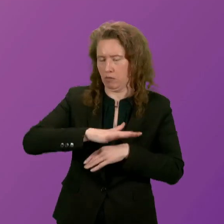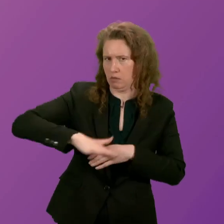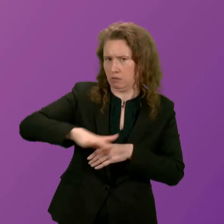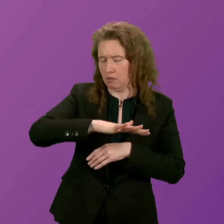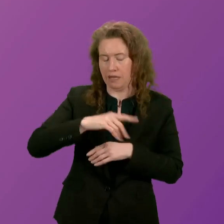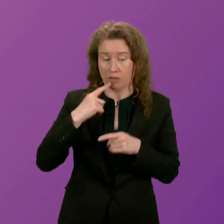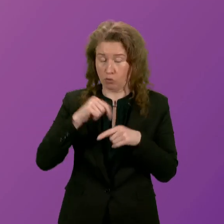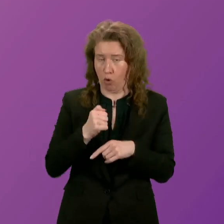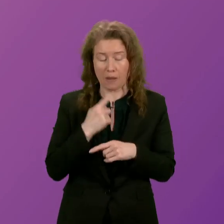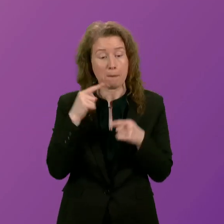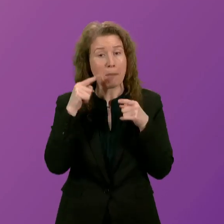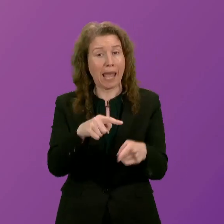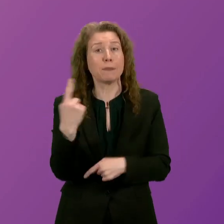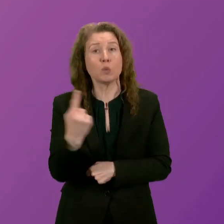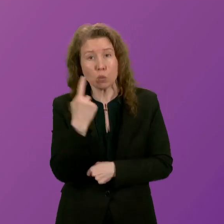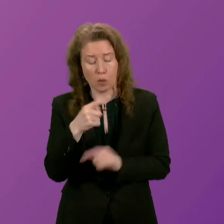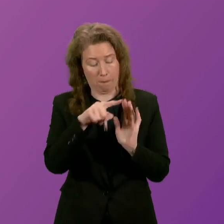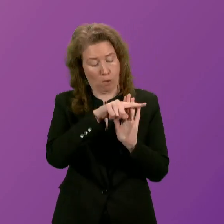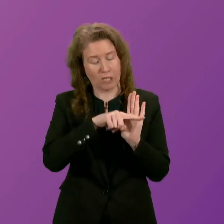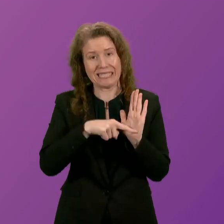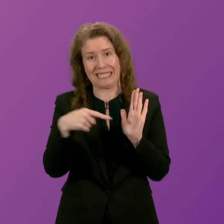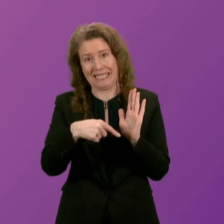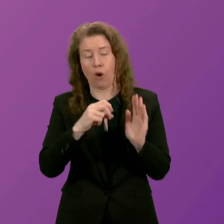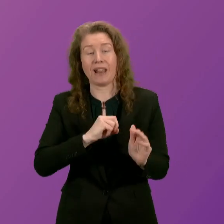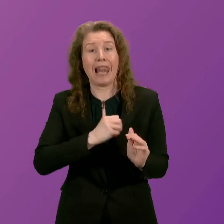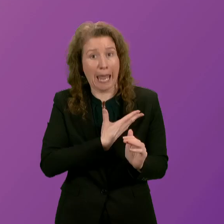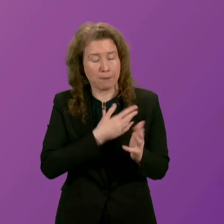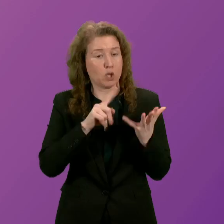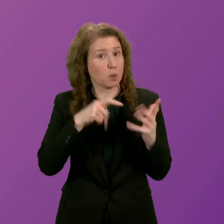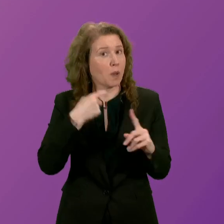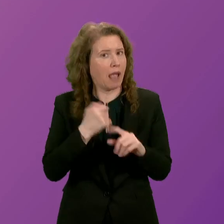blame squarely at the feet of the Labour United Kingdom Government and its policies.